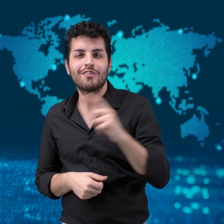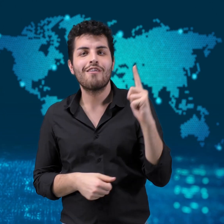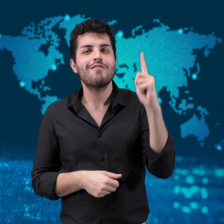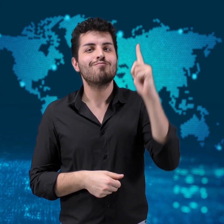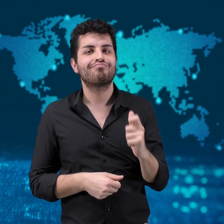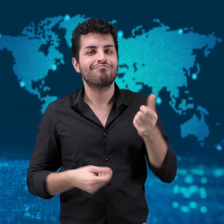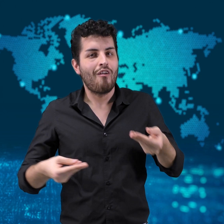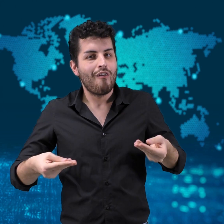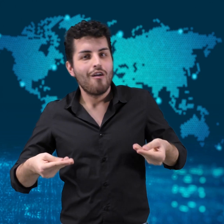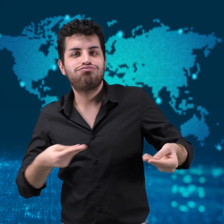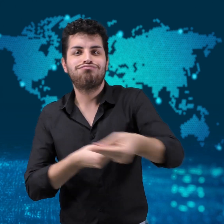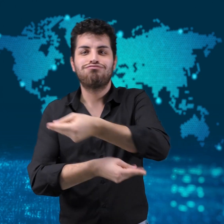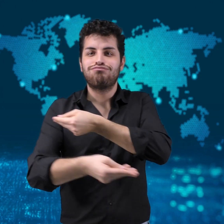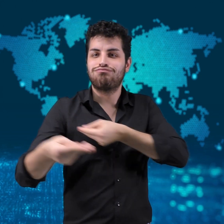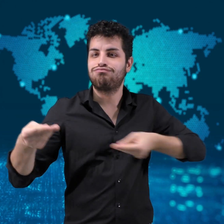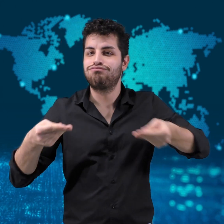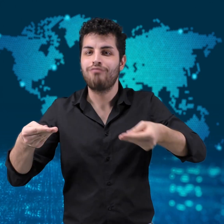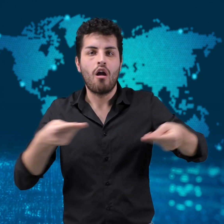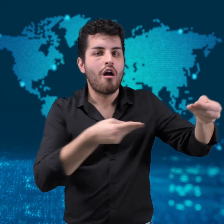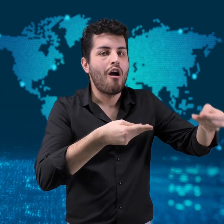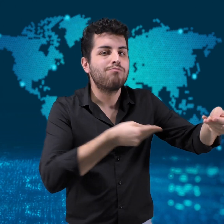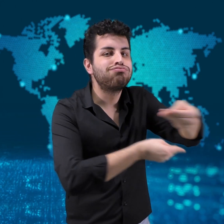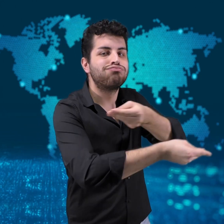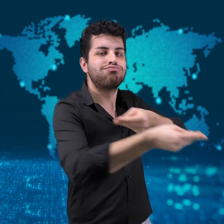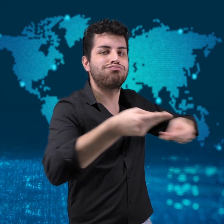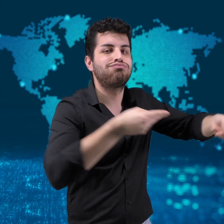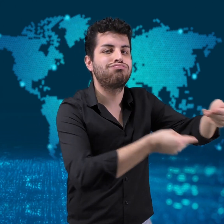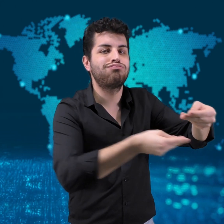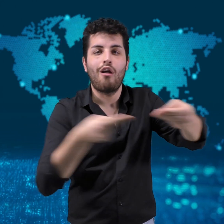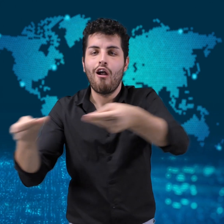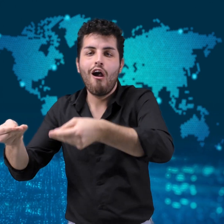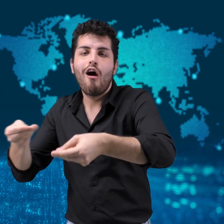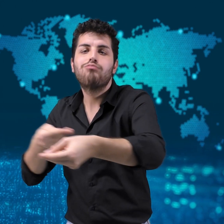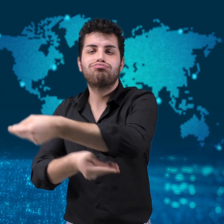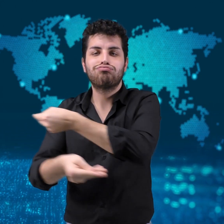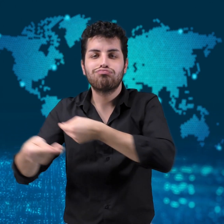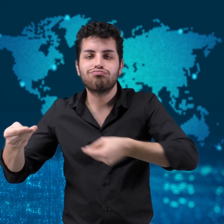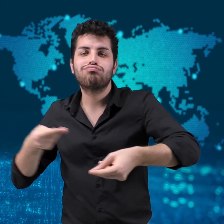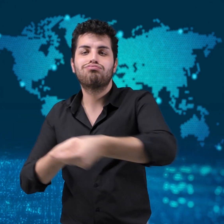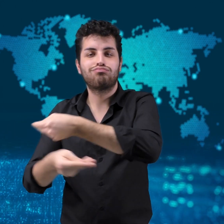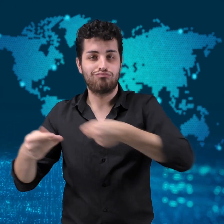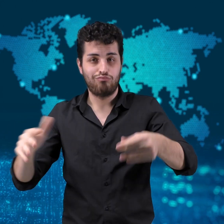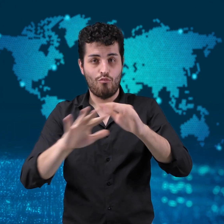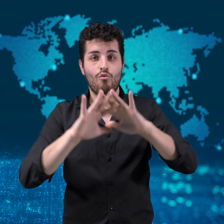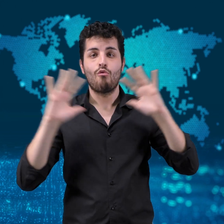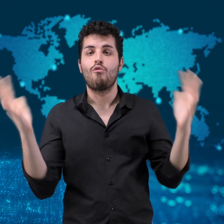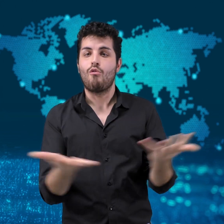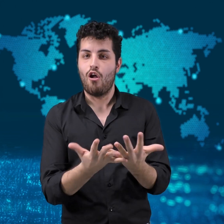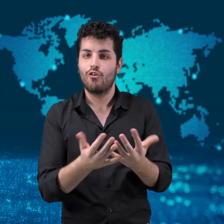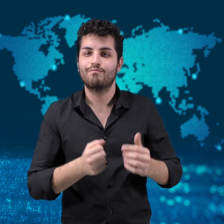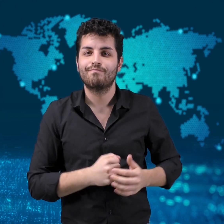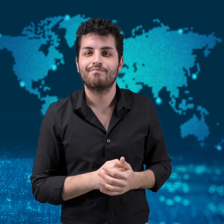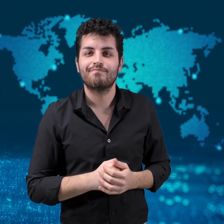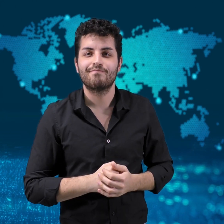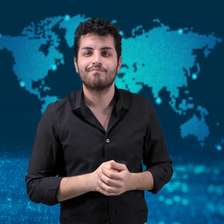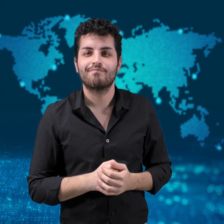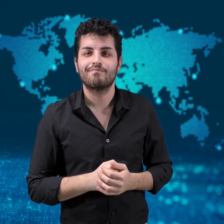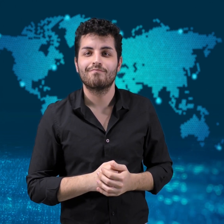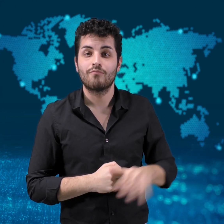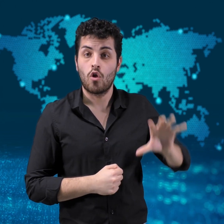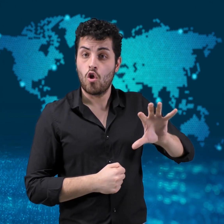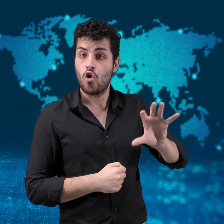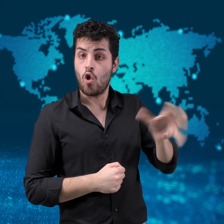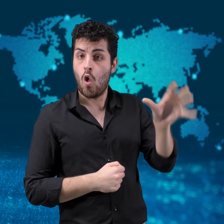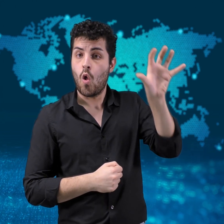markets to each other so that traders can export goods to any